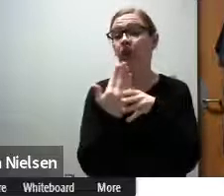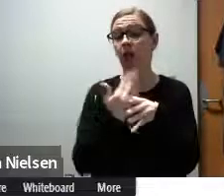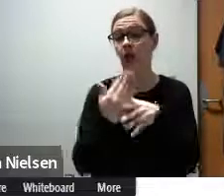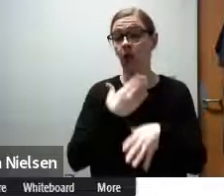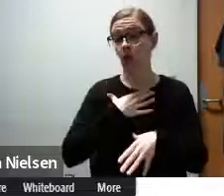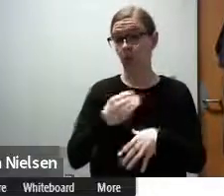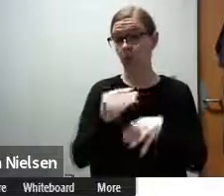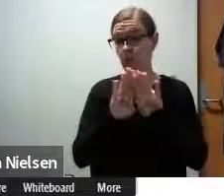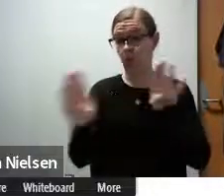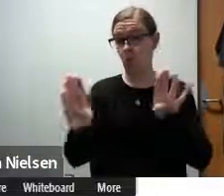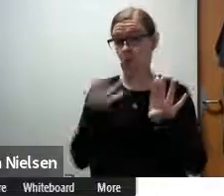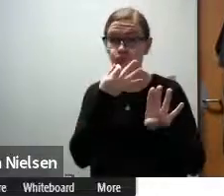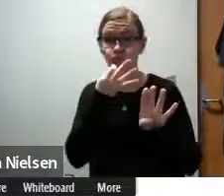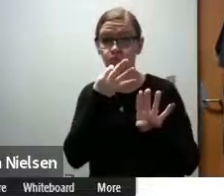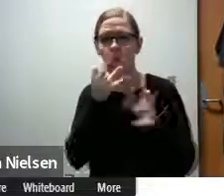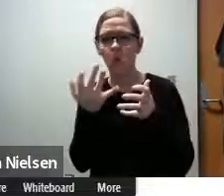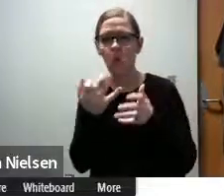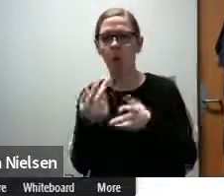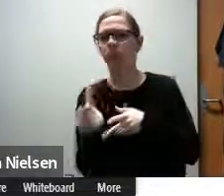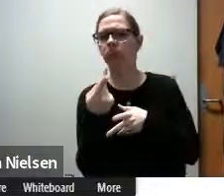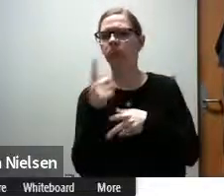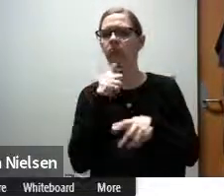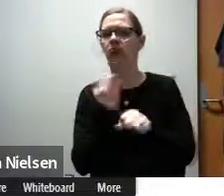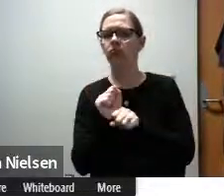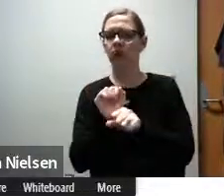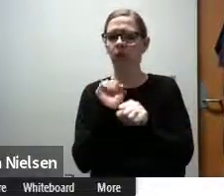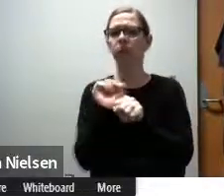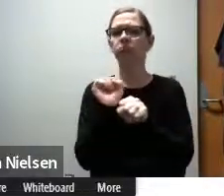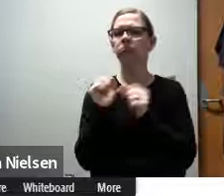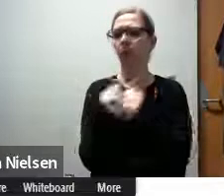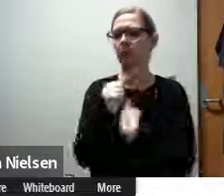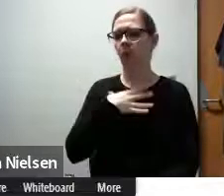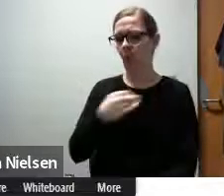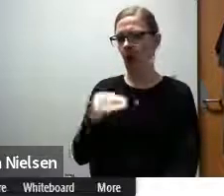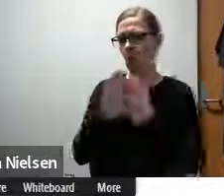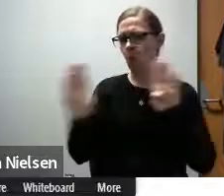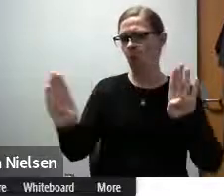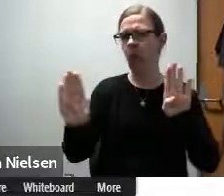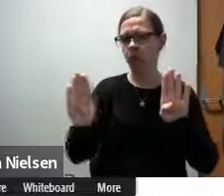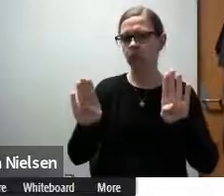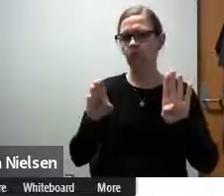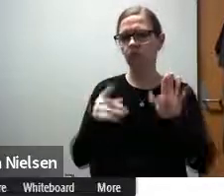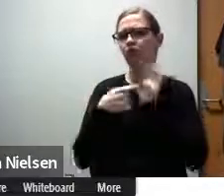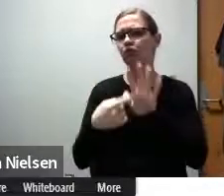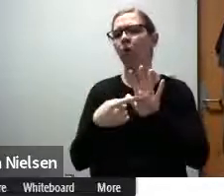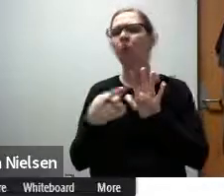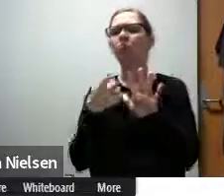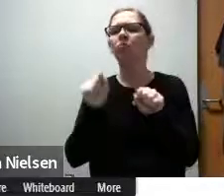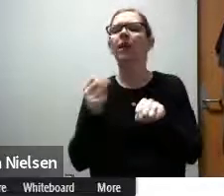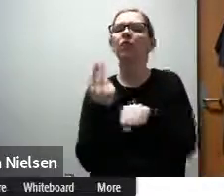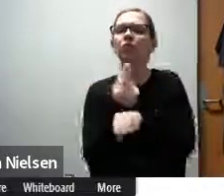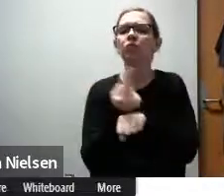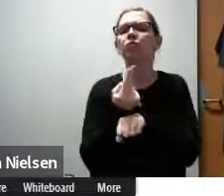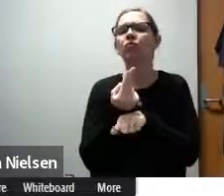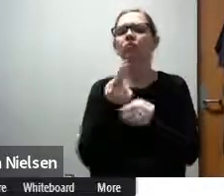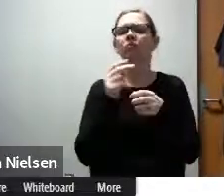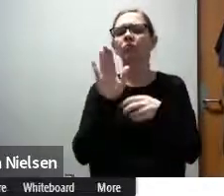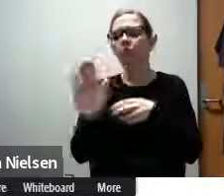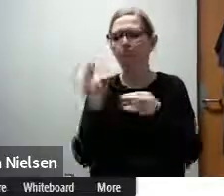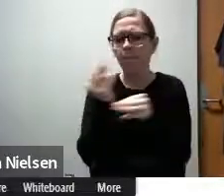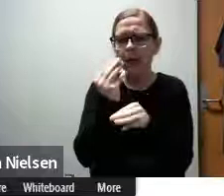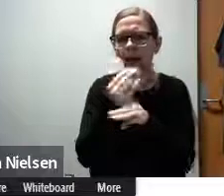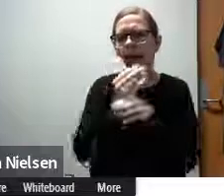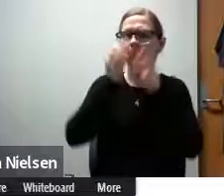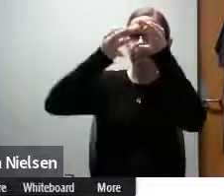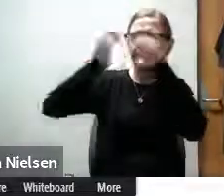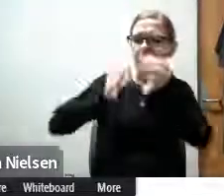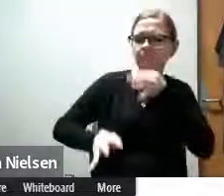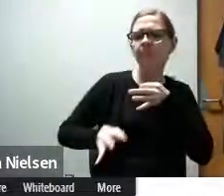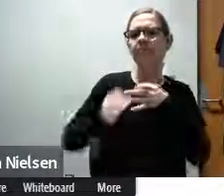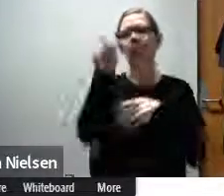Just like you can in your classroom. So with the whiteboard. You can use this feature to work out problems. Explain your steps use visuals, you can draw tables, graphs,